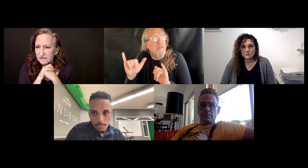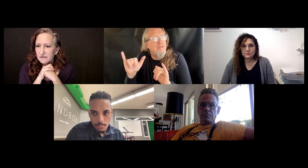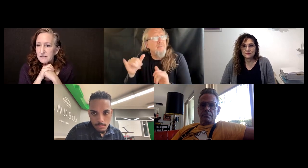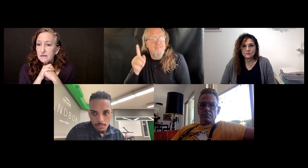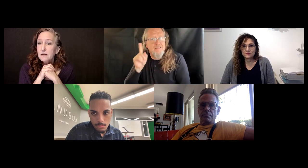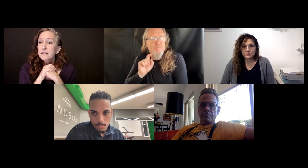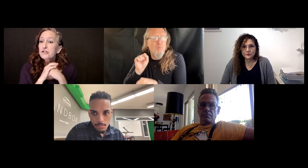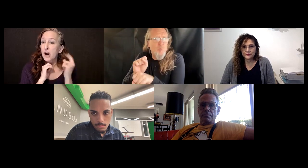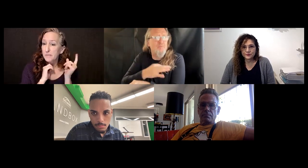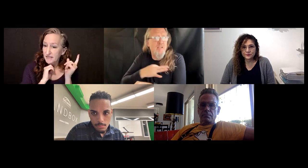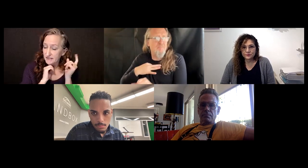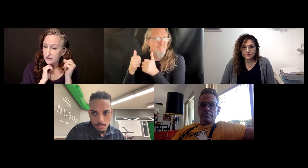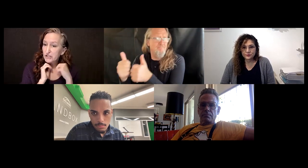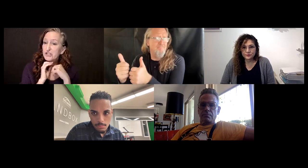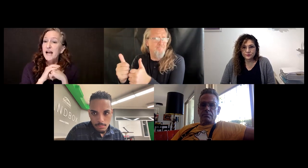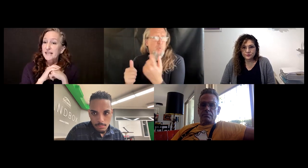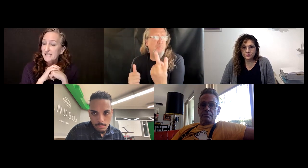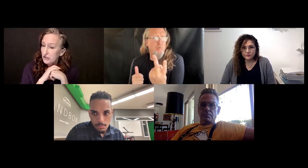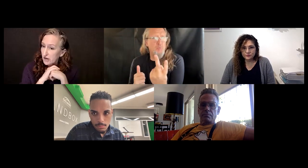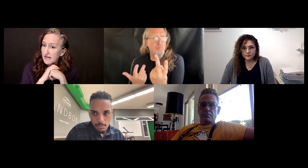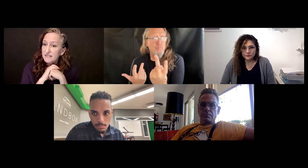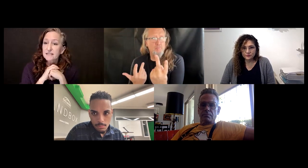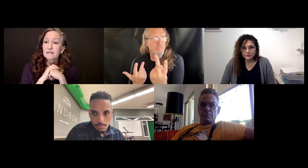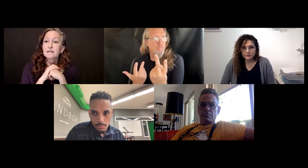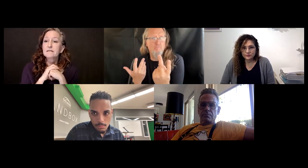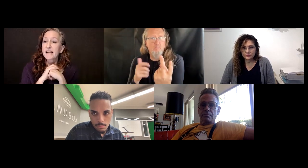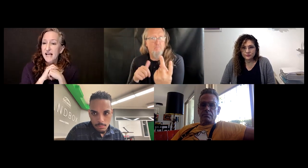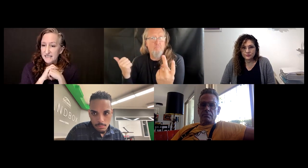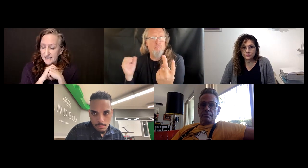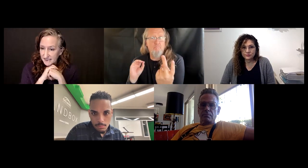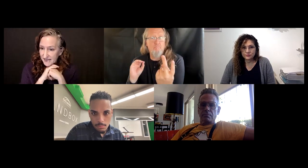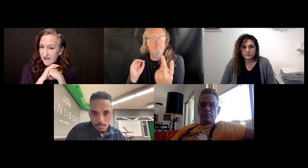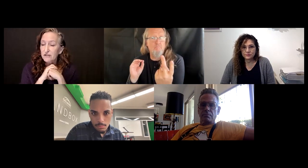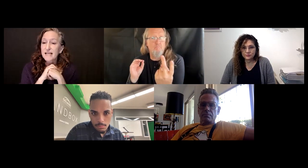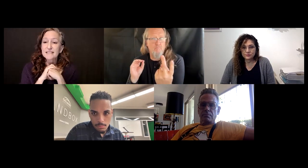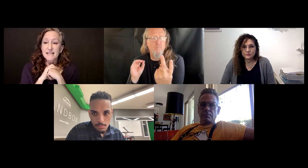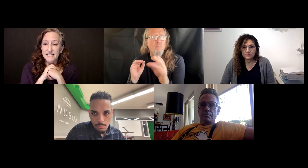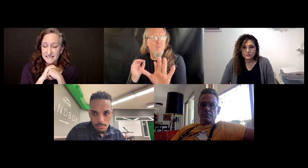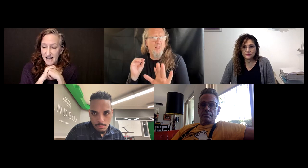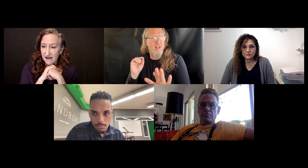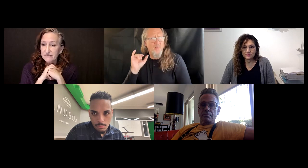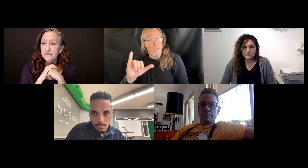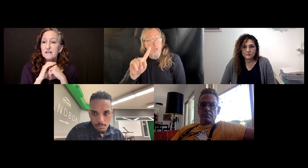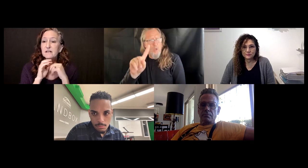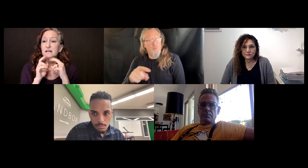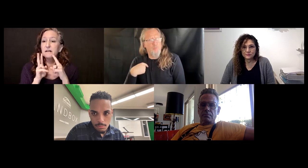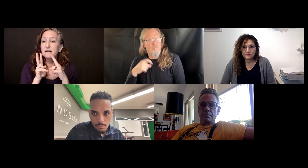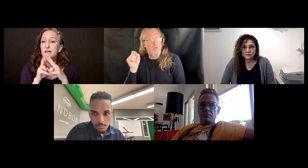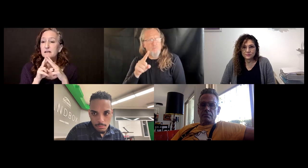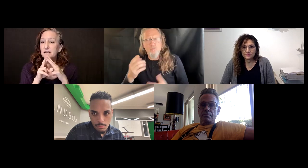There's a signing Starbucks that has deaf and signing staff.